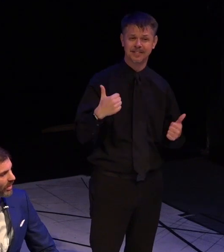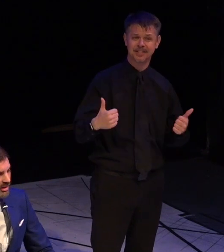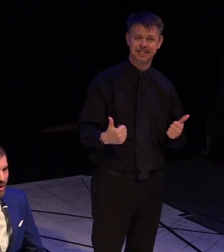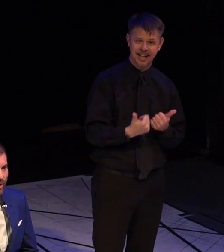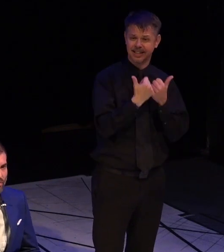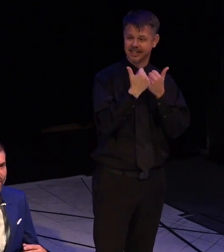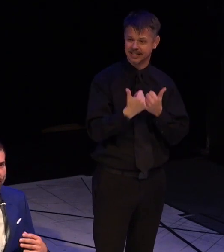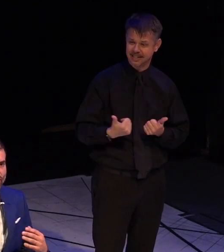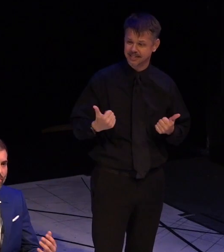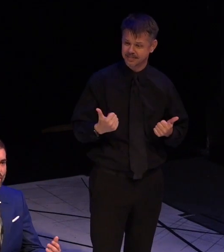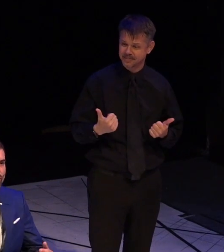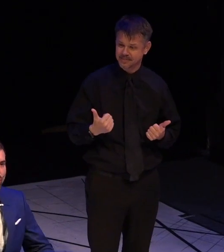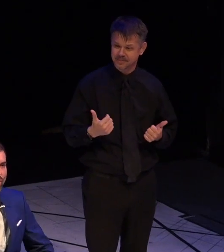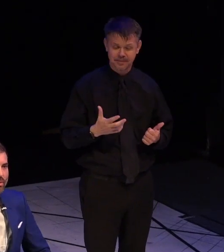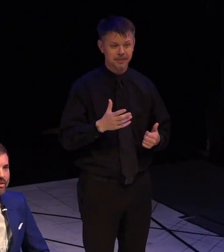When I go up to kiss a beautiful woman,